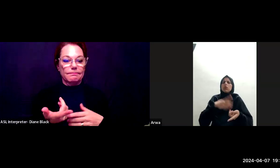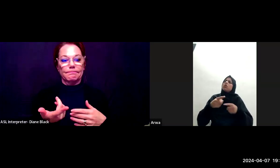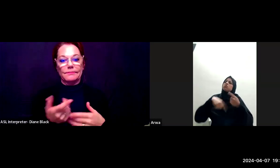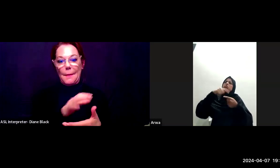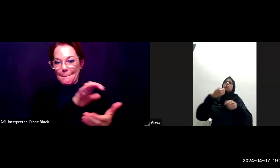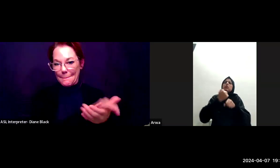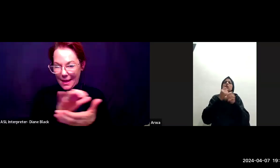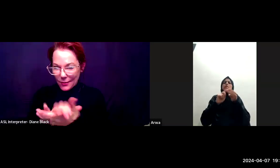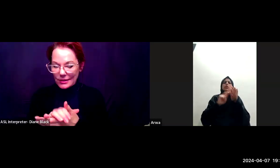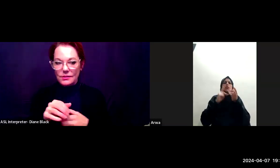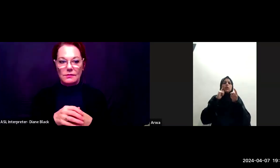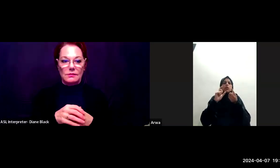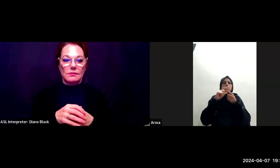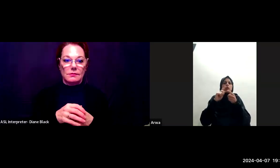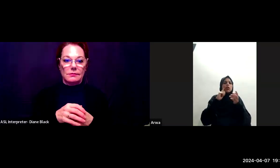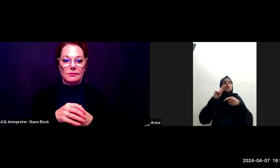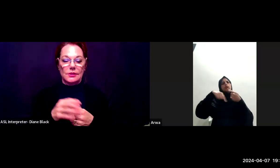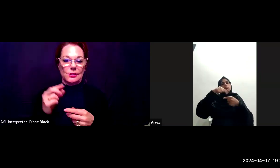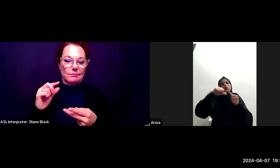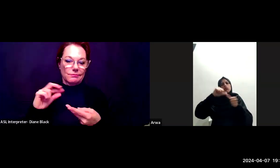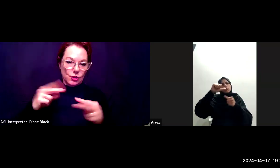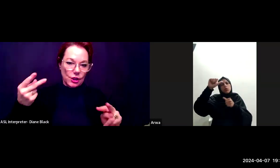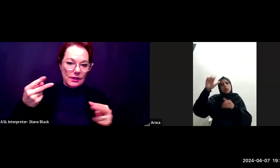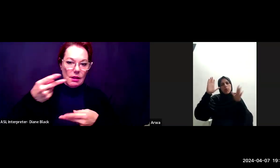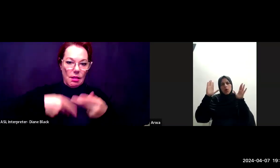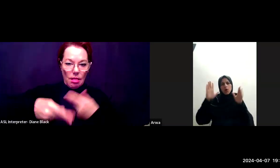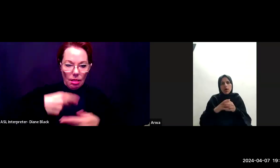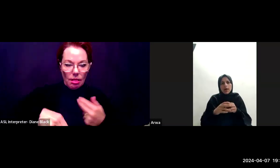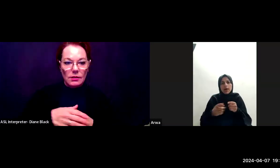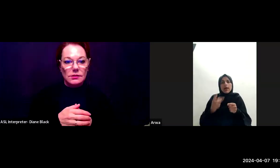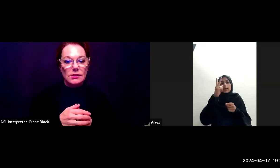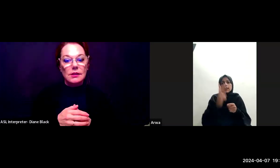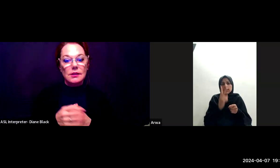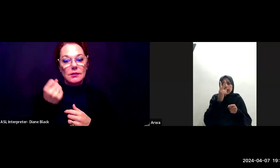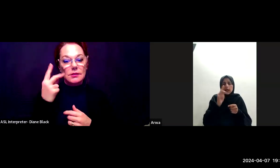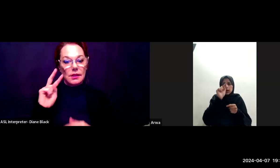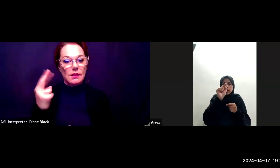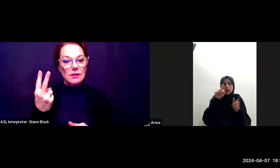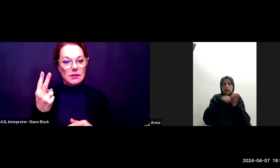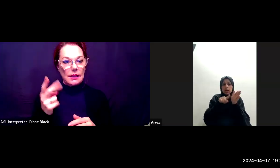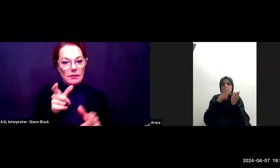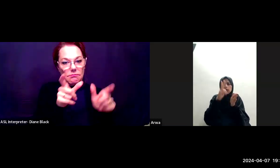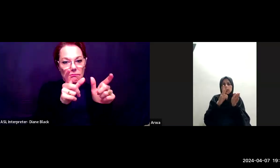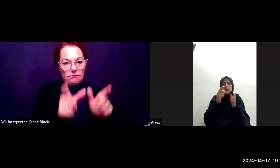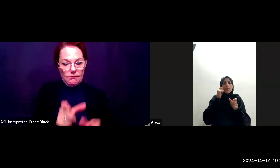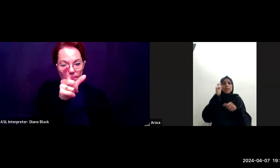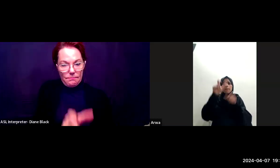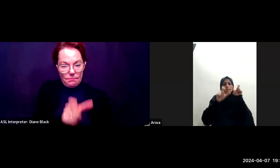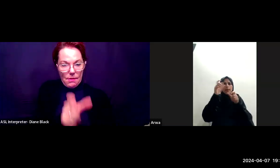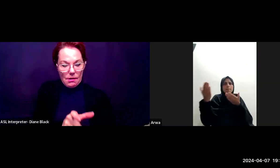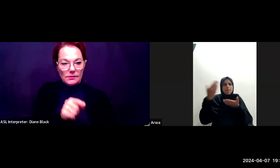move from the first box to the second box. So in the second box, people come to us to know